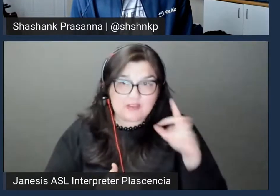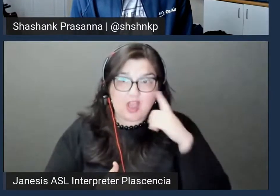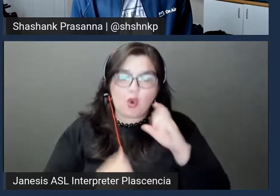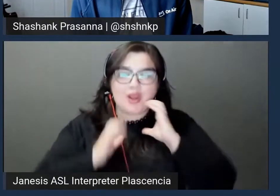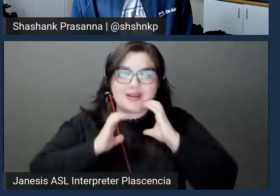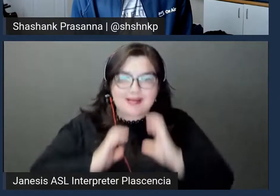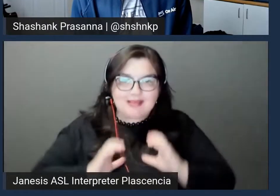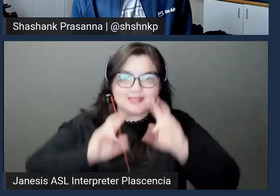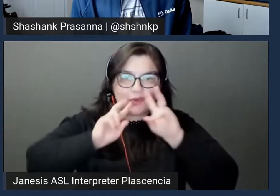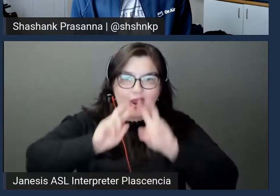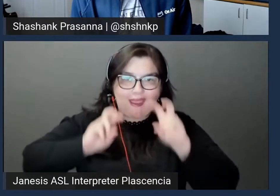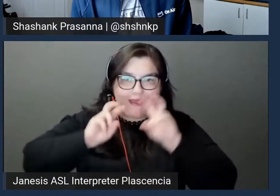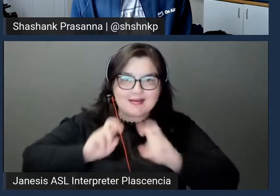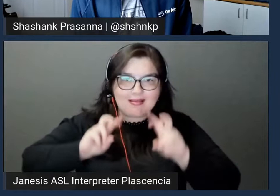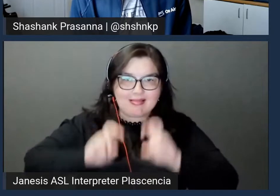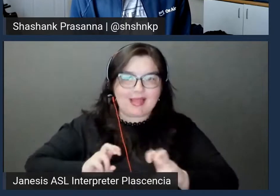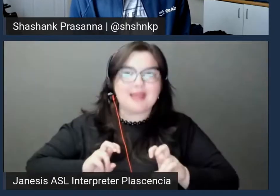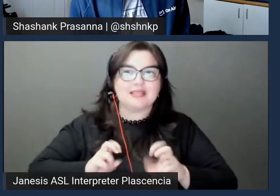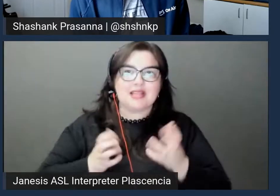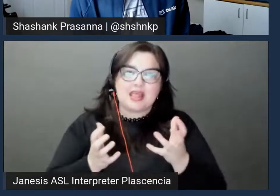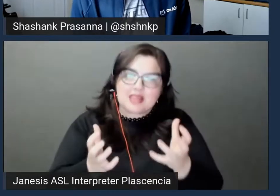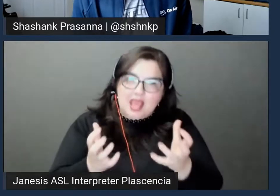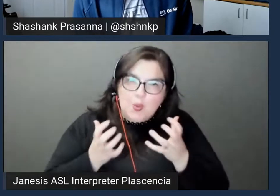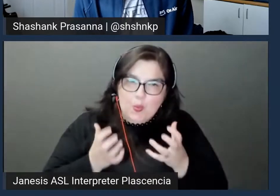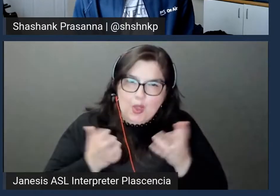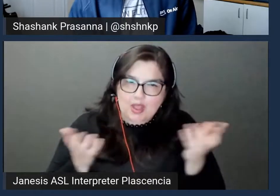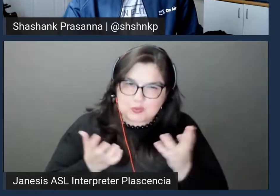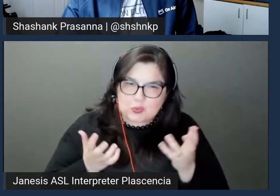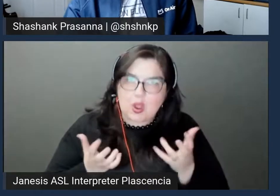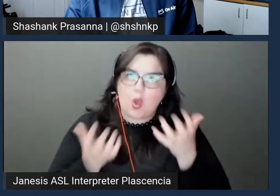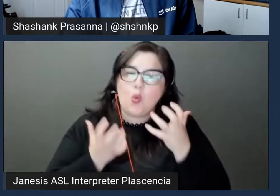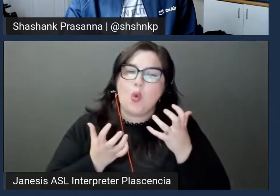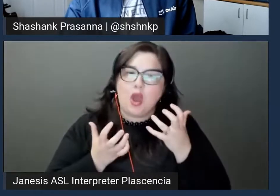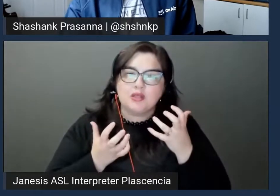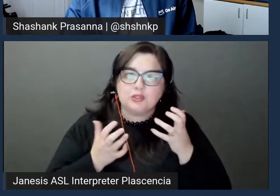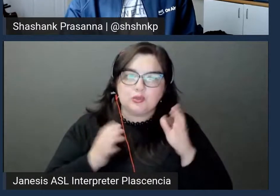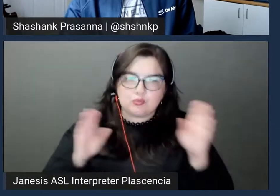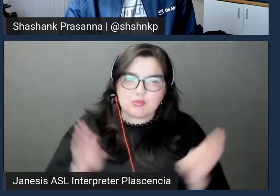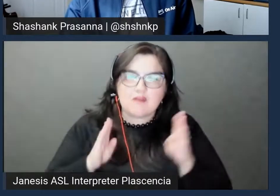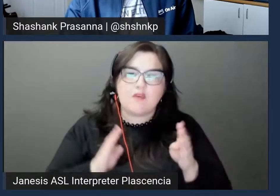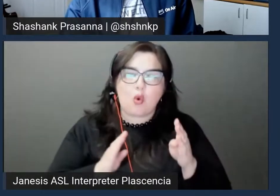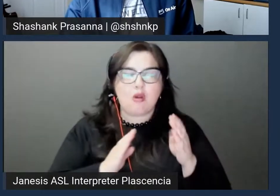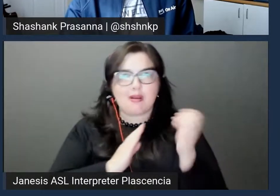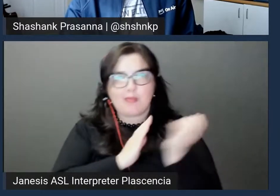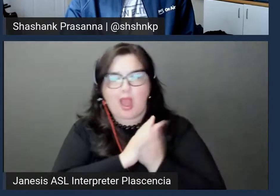What they are looking to do is they want to perform automated heat mapping and dwell time analysis